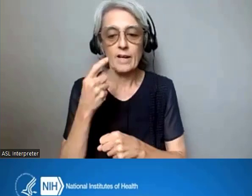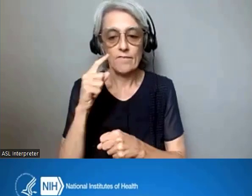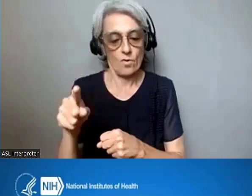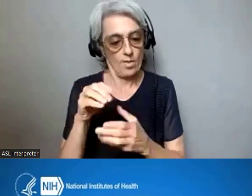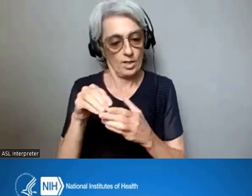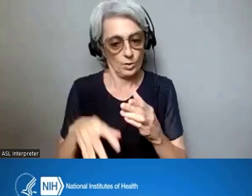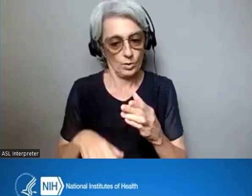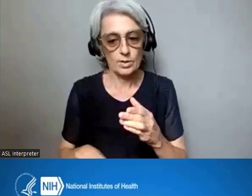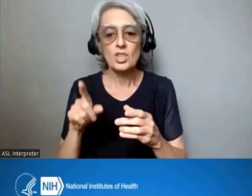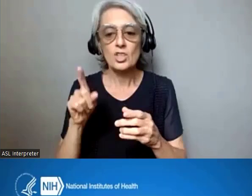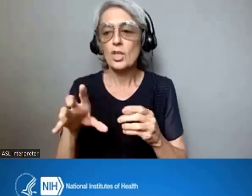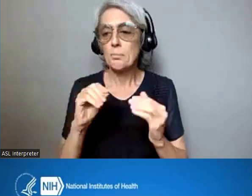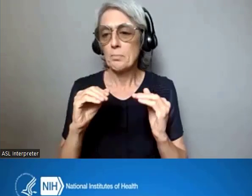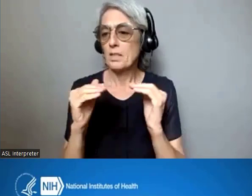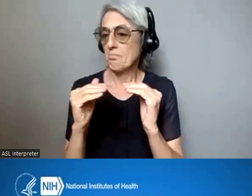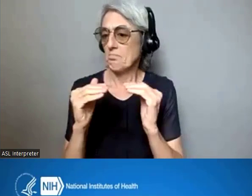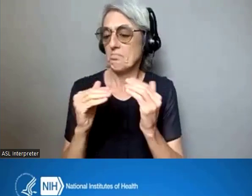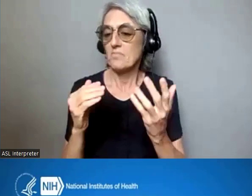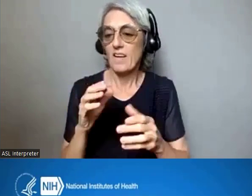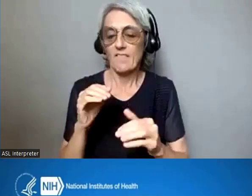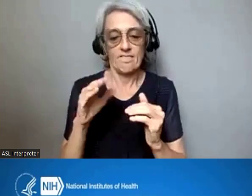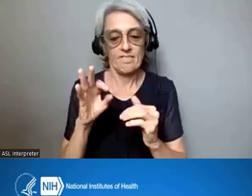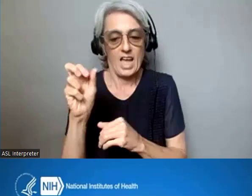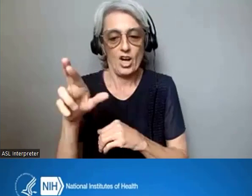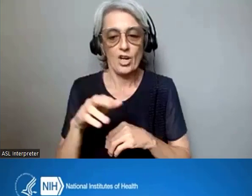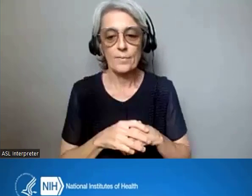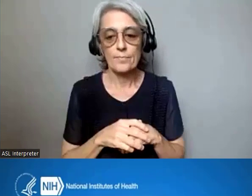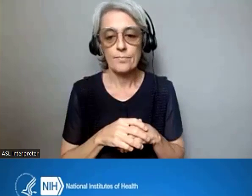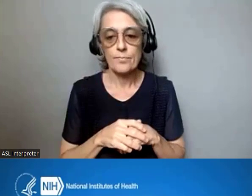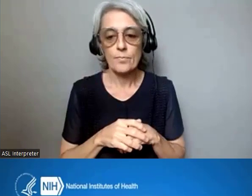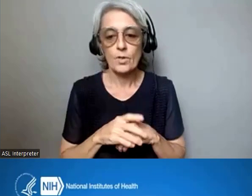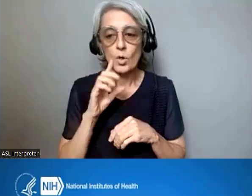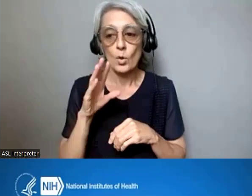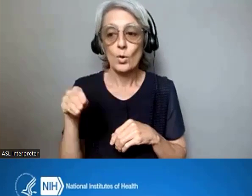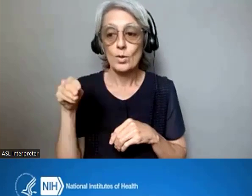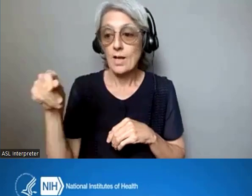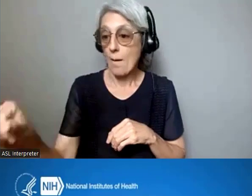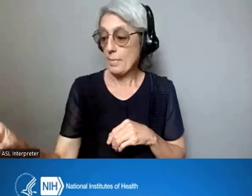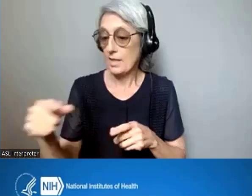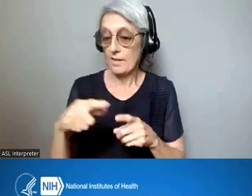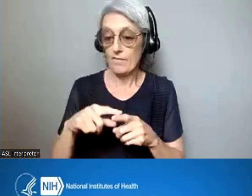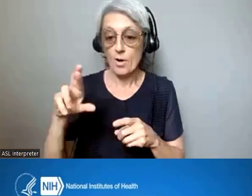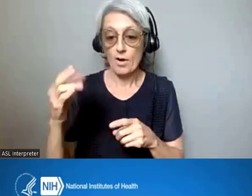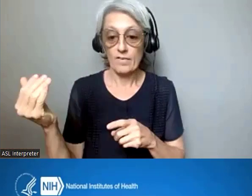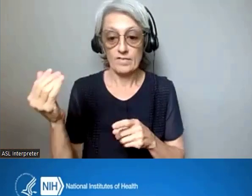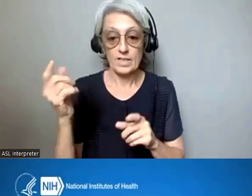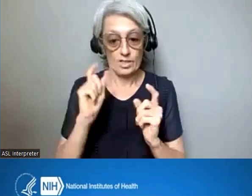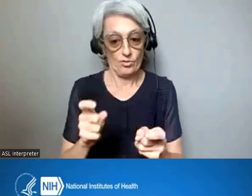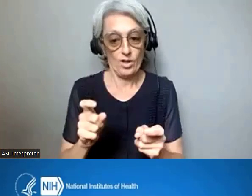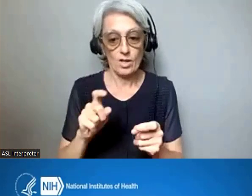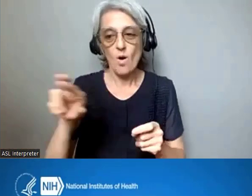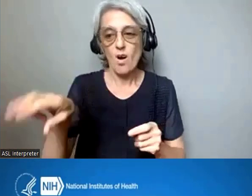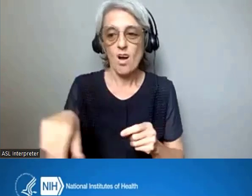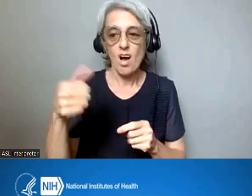so undergraduate students who are compensated from the R15 grants or other institutional funds should receive